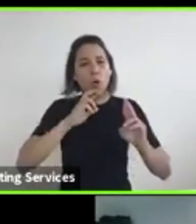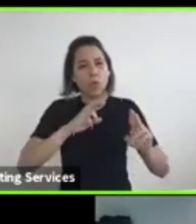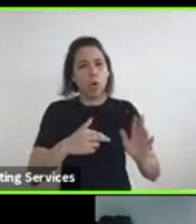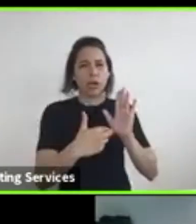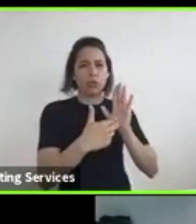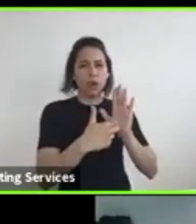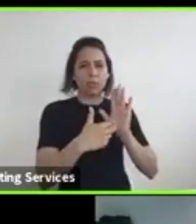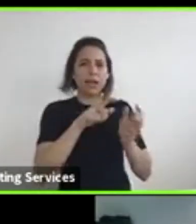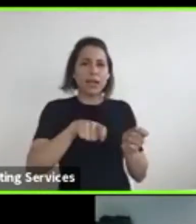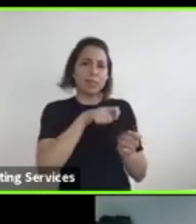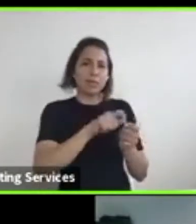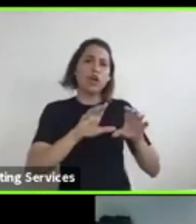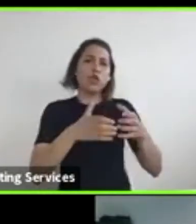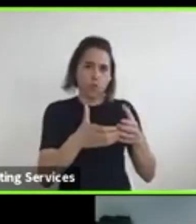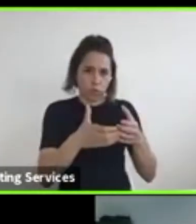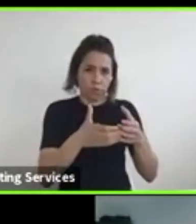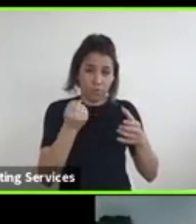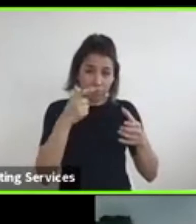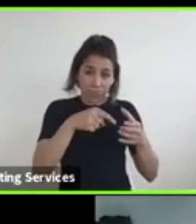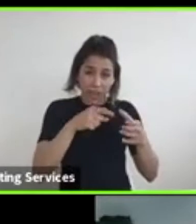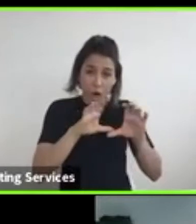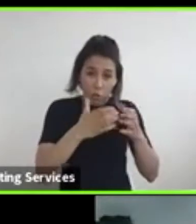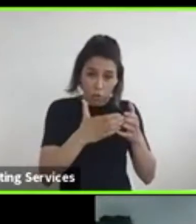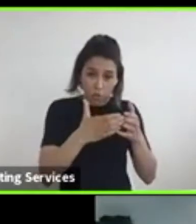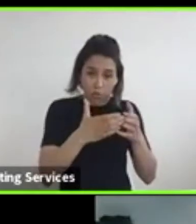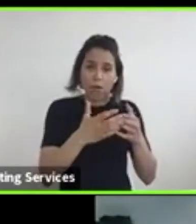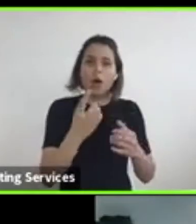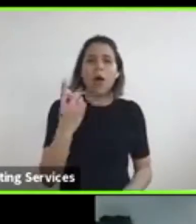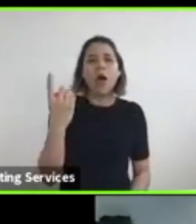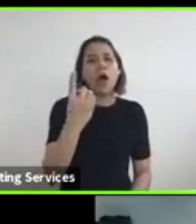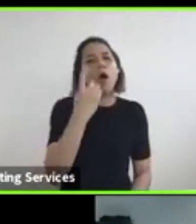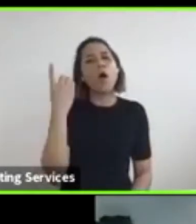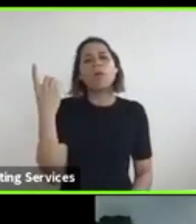THAT GROUP BEING ALWAYS CONTINUALLY CONFLATED.